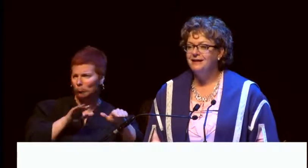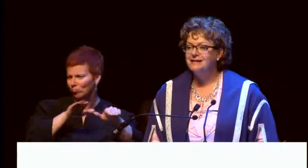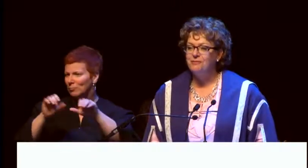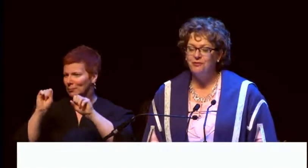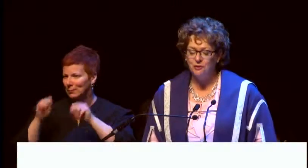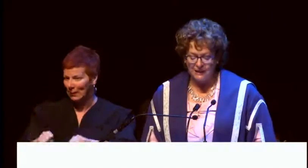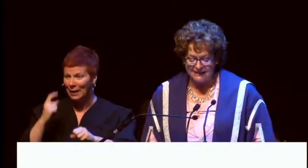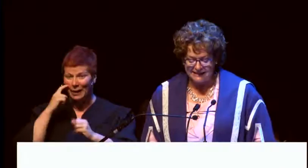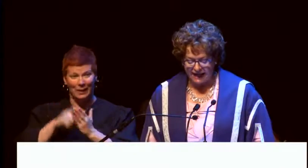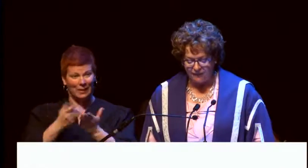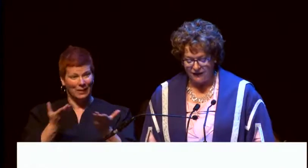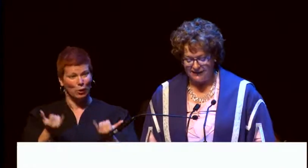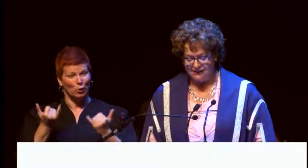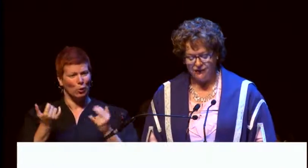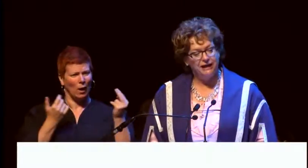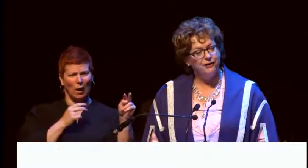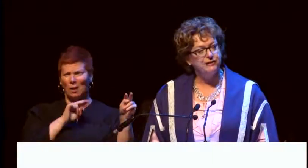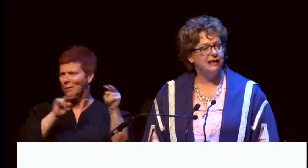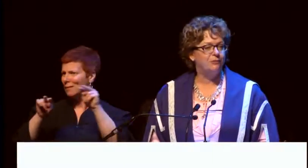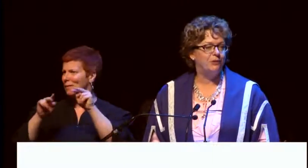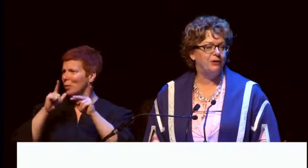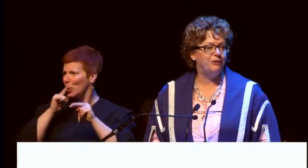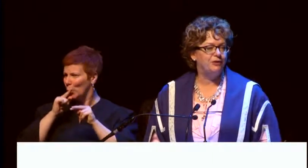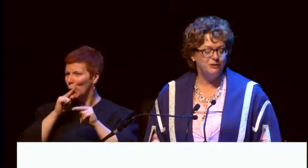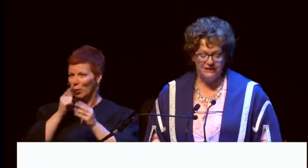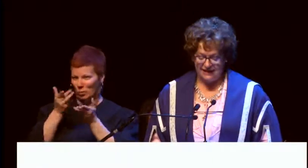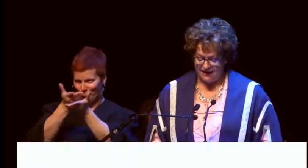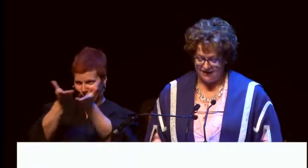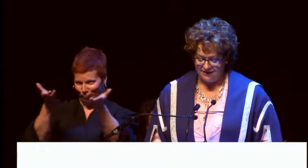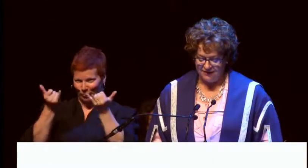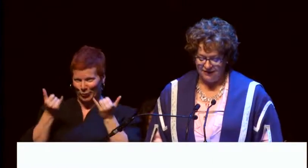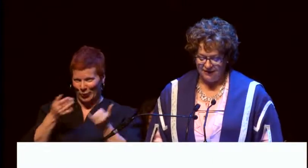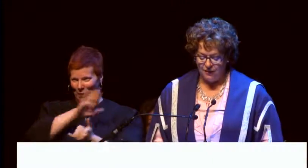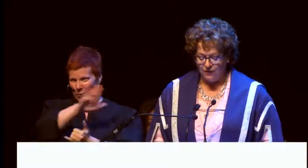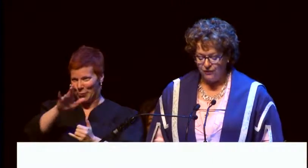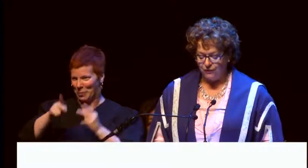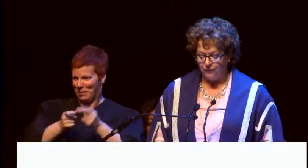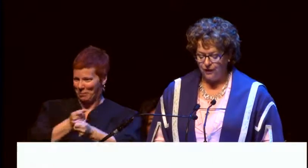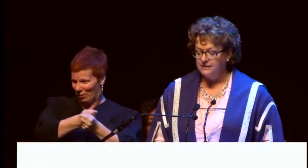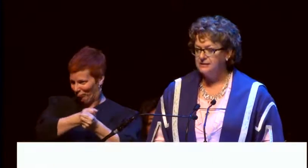SOME OF YOUR BIGGEST ADVOCATES ARE HERE CELEBRATING WITH YOU TODAY, WHETHER THEY'RE FRIENDS